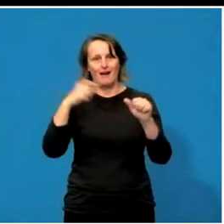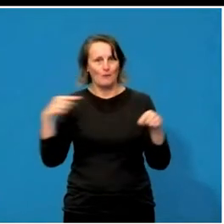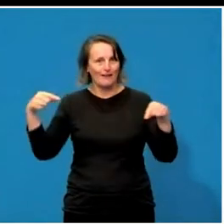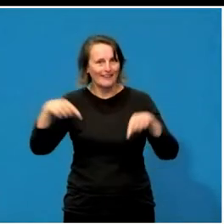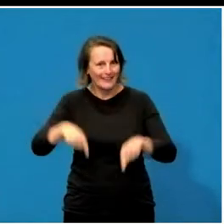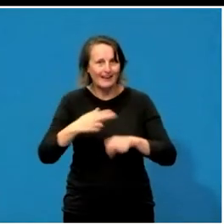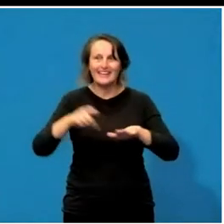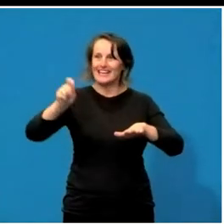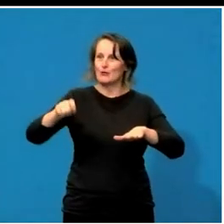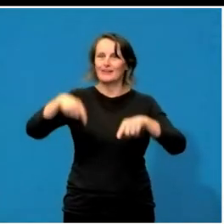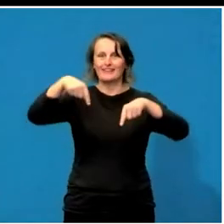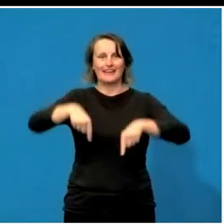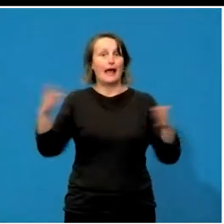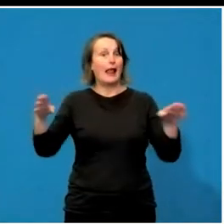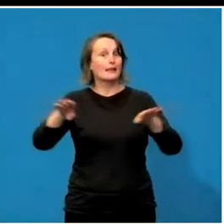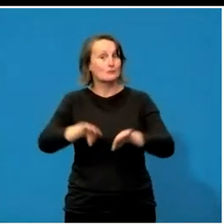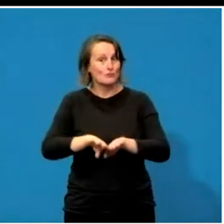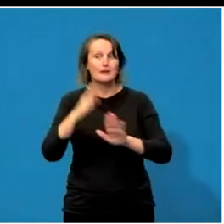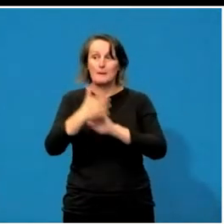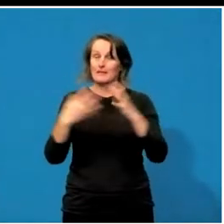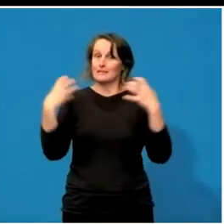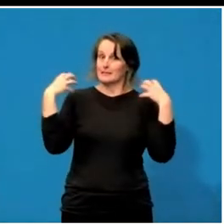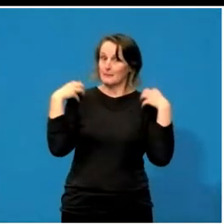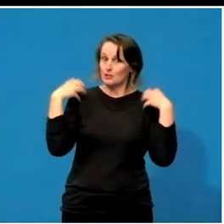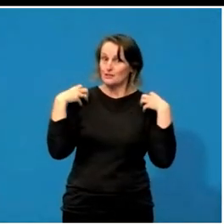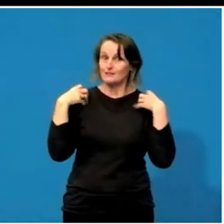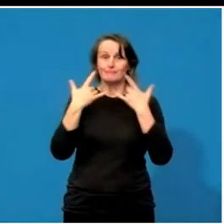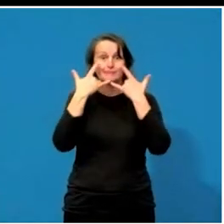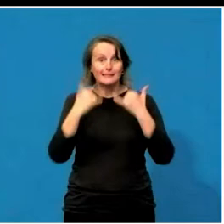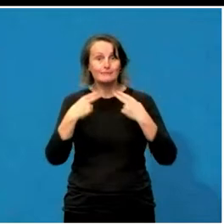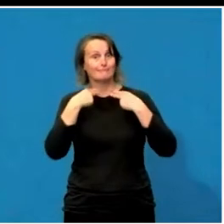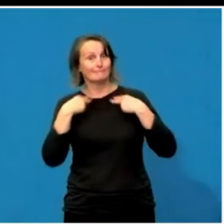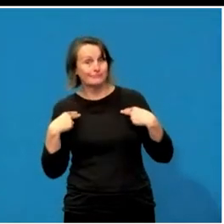Alice Springs in which Commissioners, counsel, witnesses, representative of parties